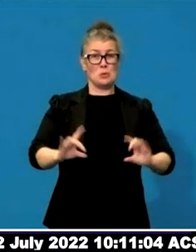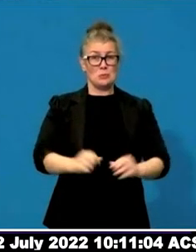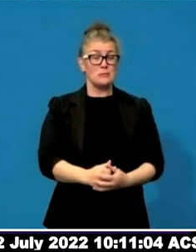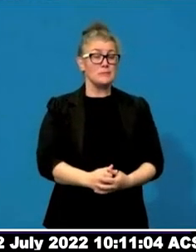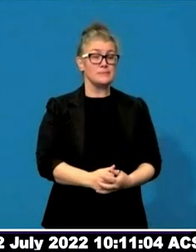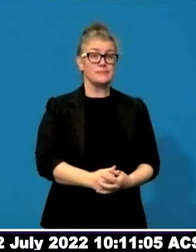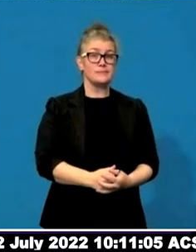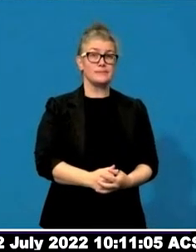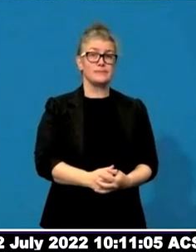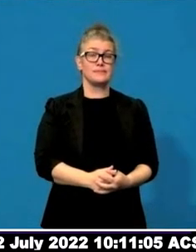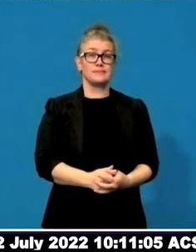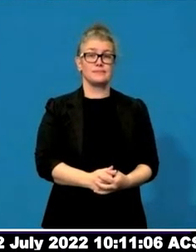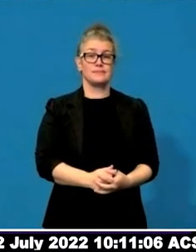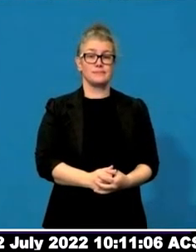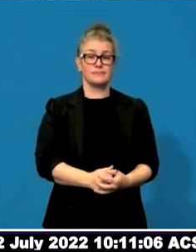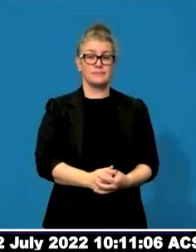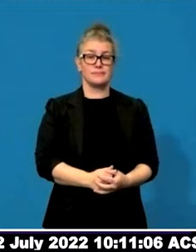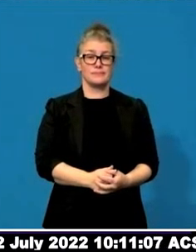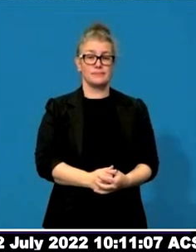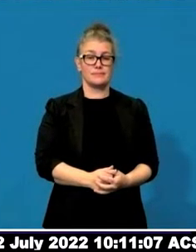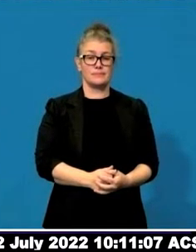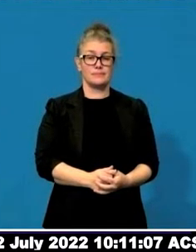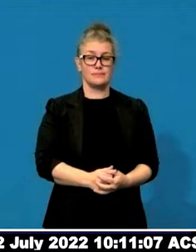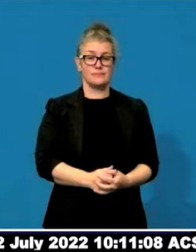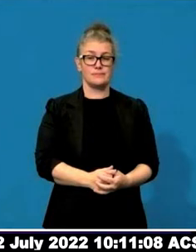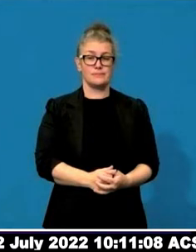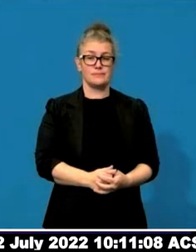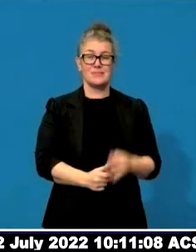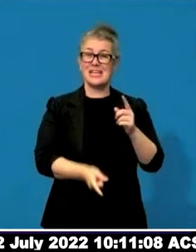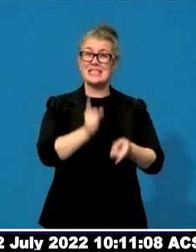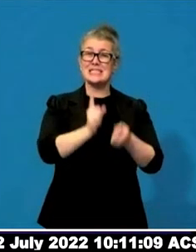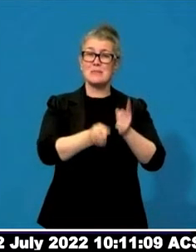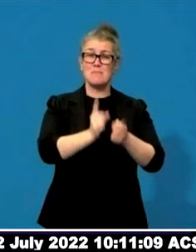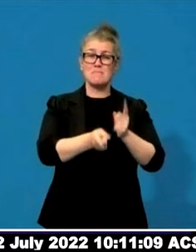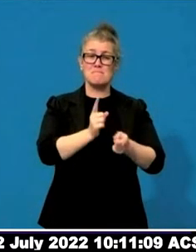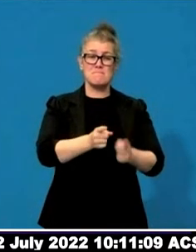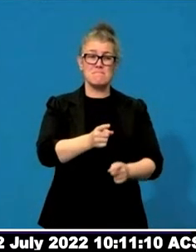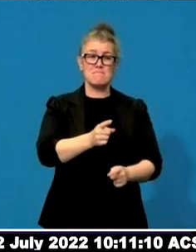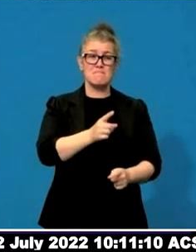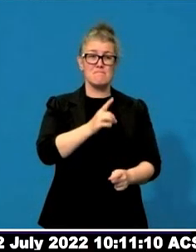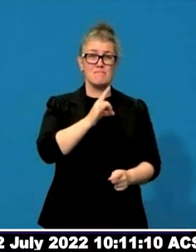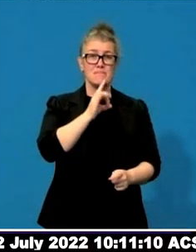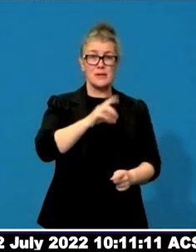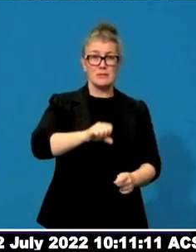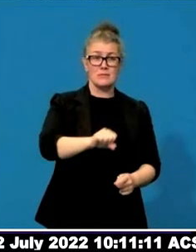And sometimes they're not the right design and some people